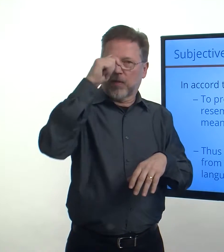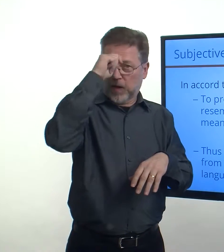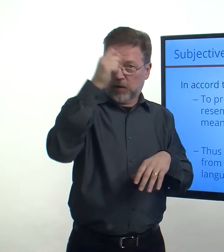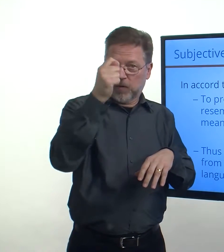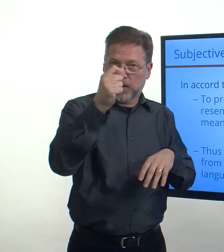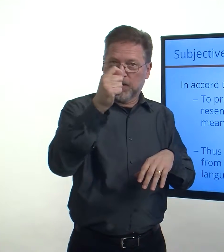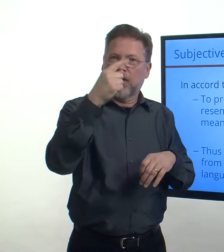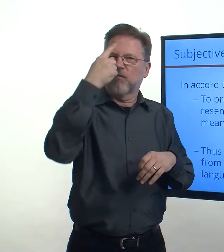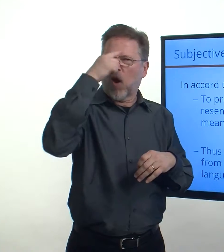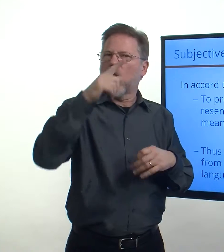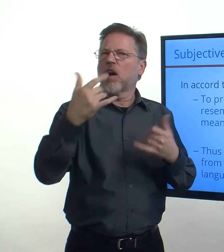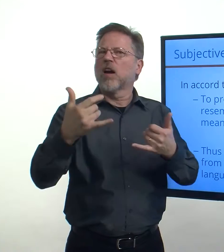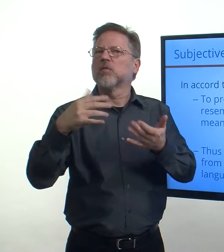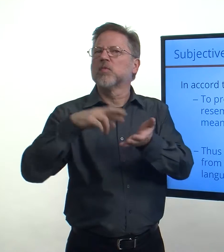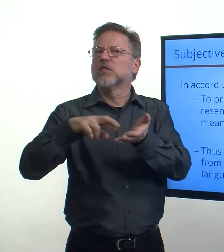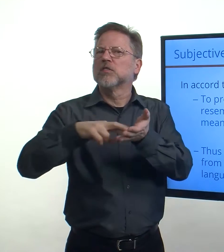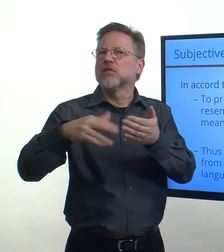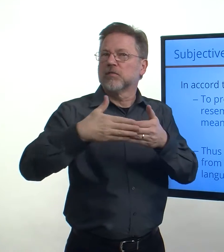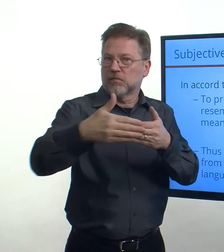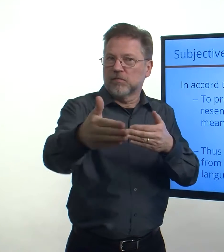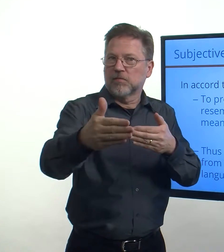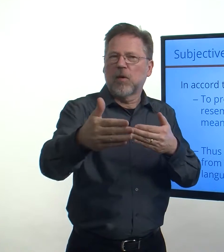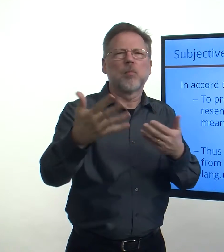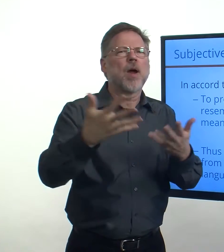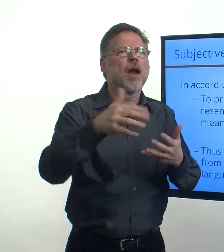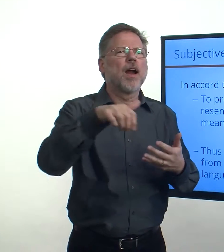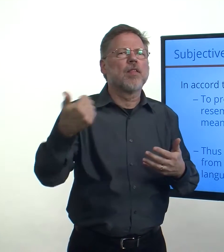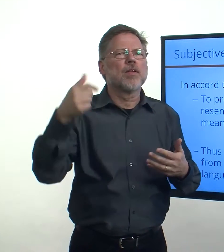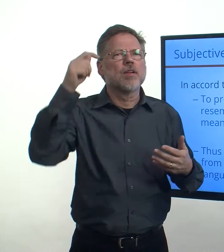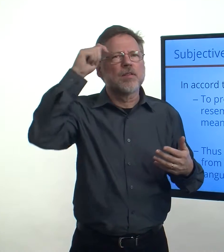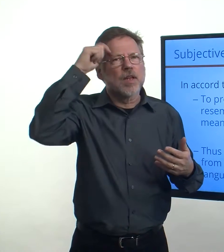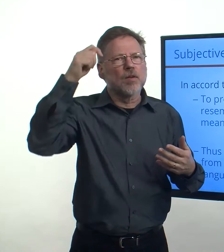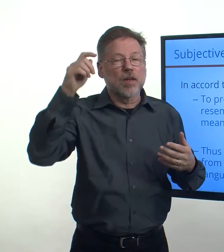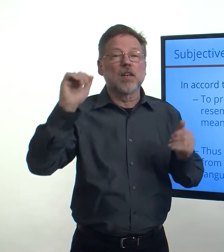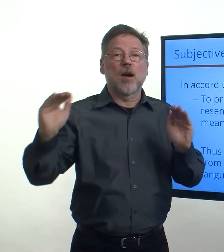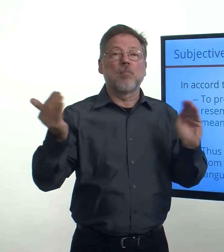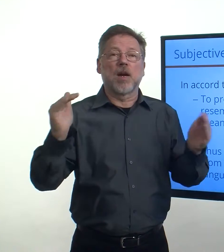This gave rise to a new theory for current research on ASL from then on.